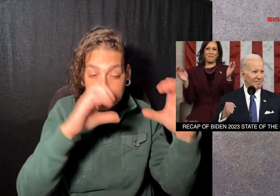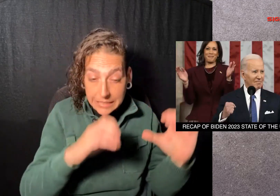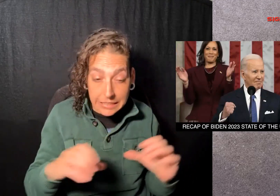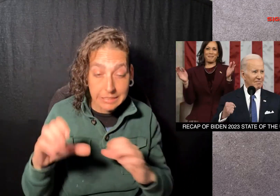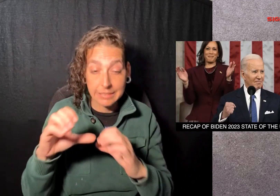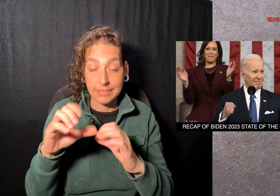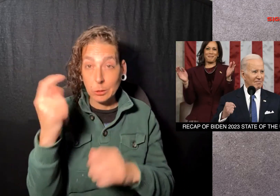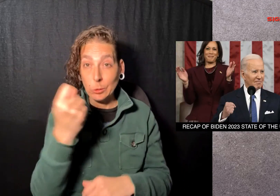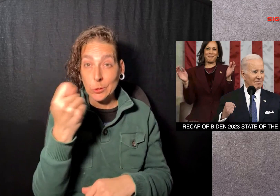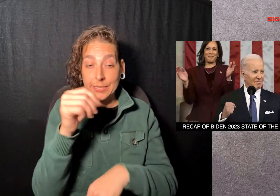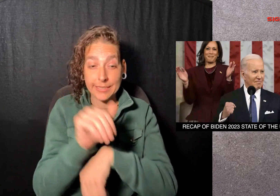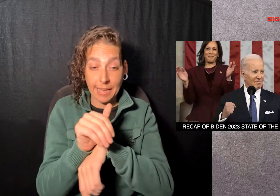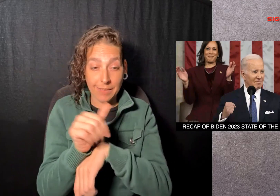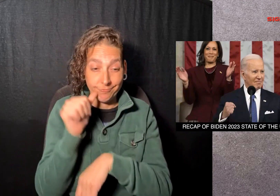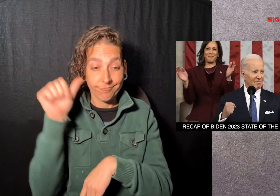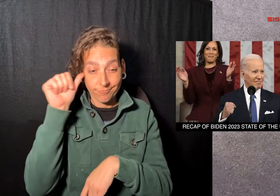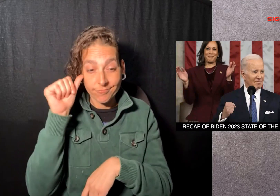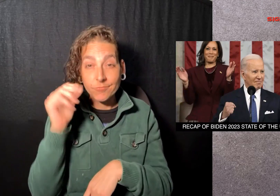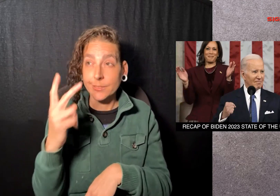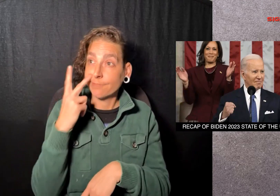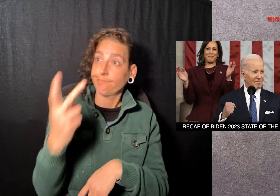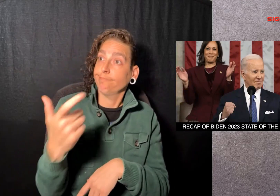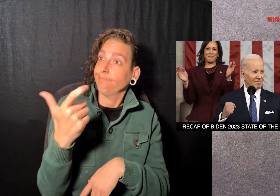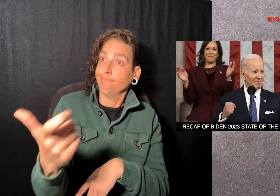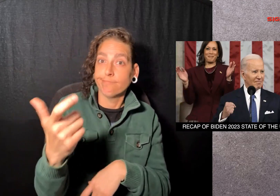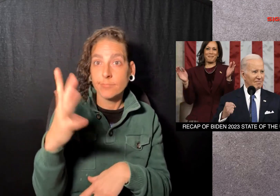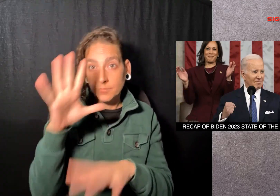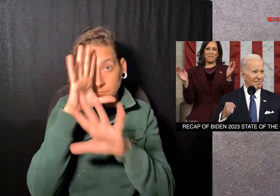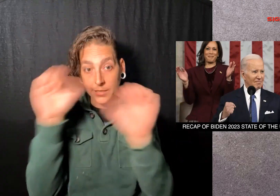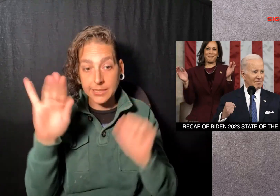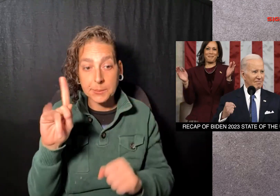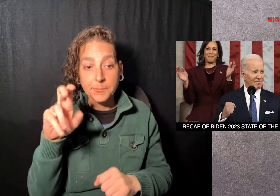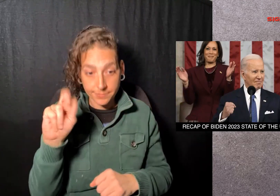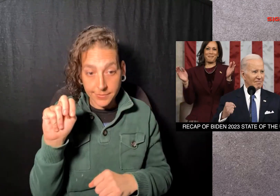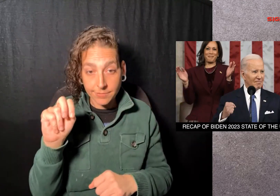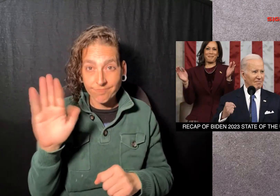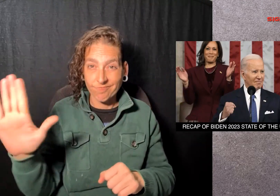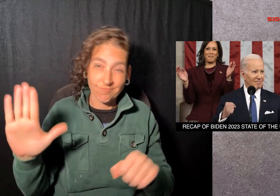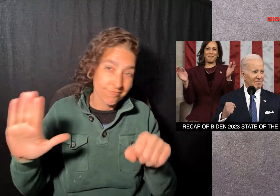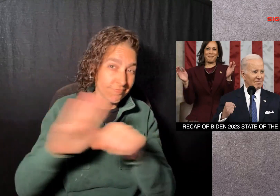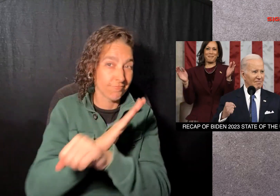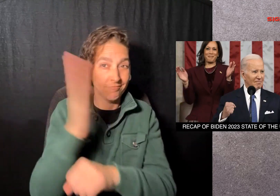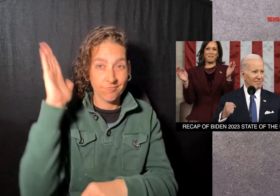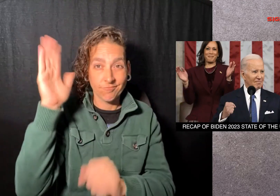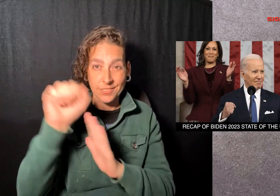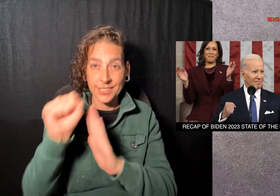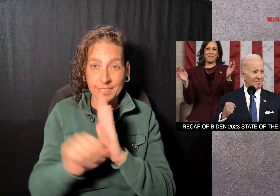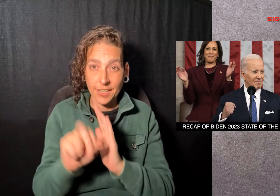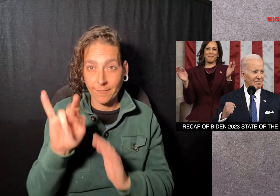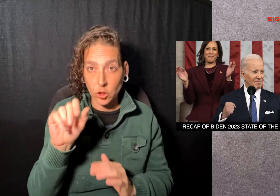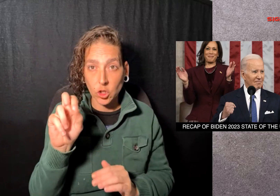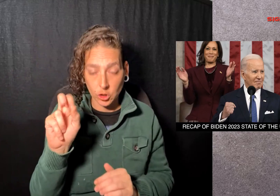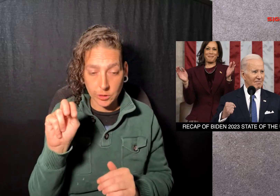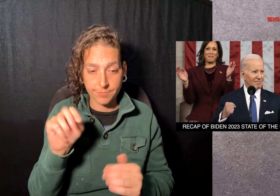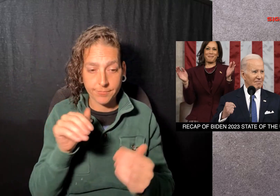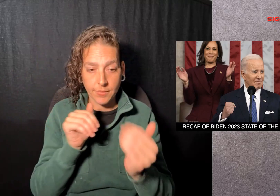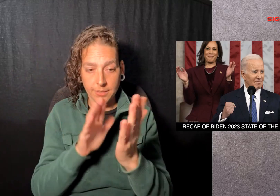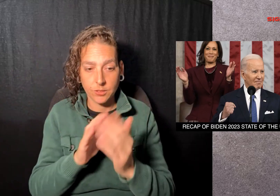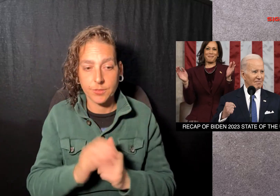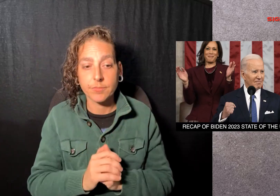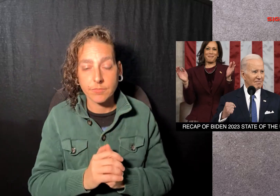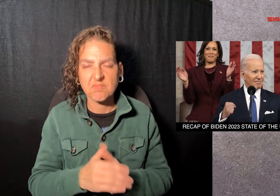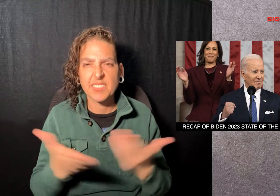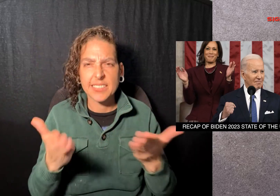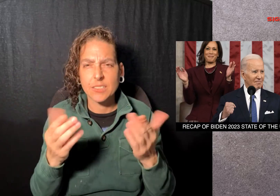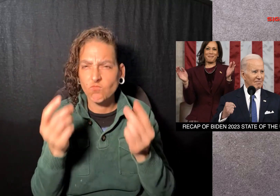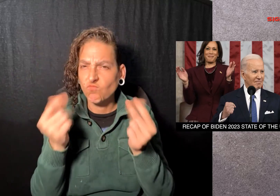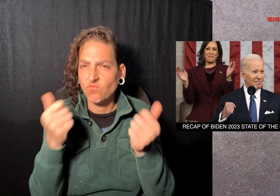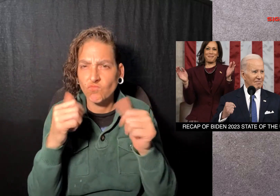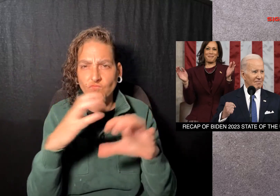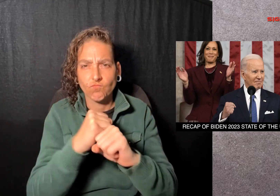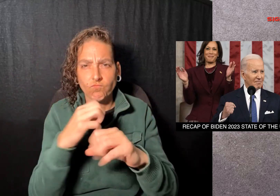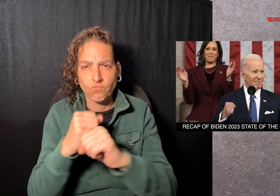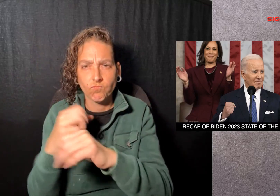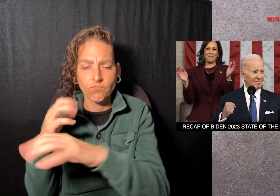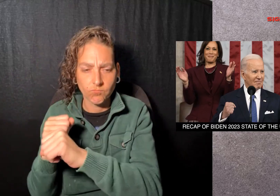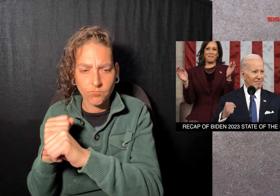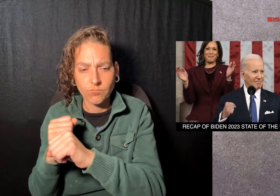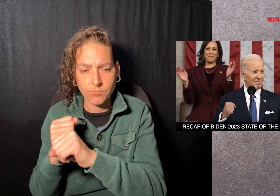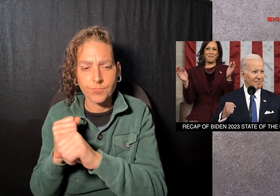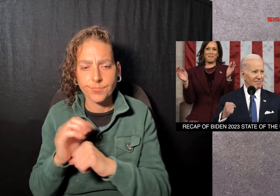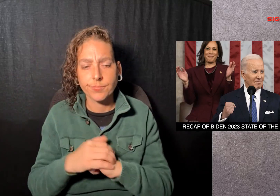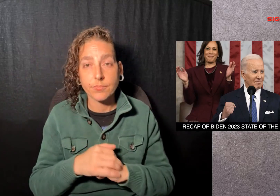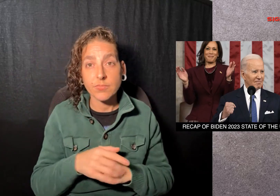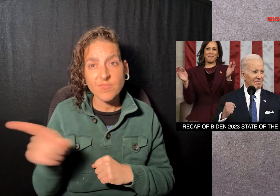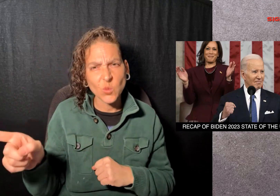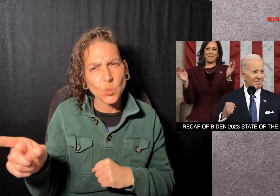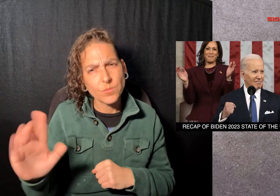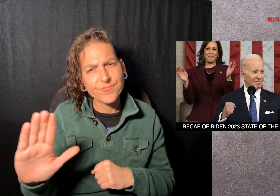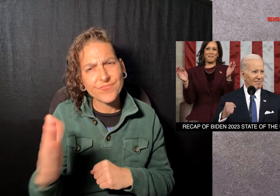see President Joe Biden's entire State of the Union address here's a quick recap